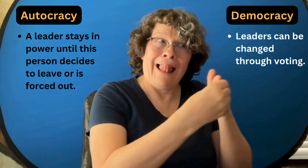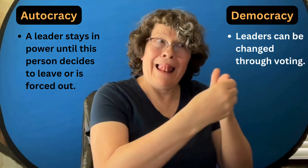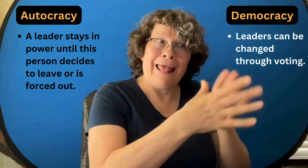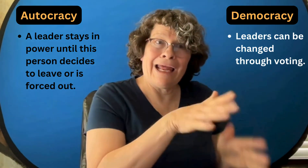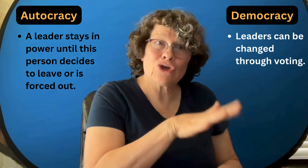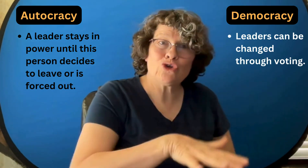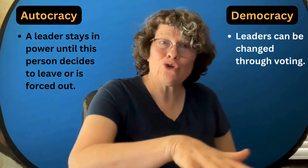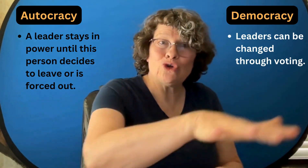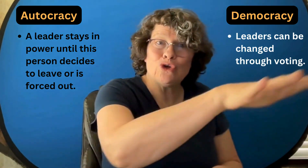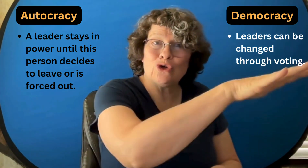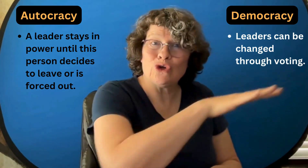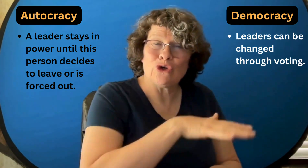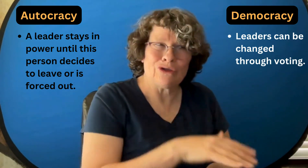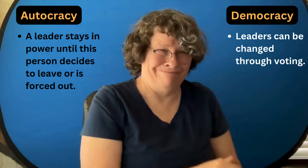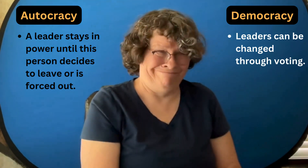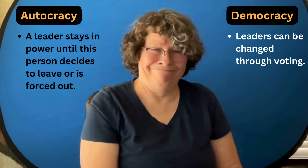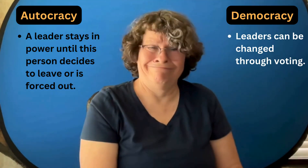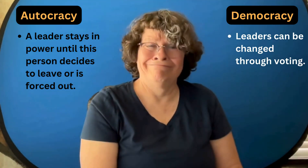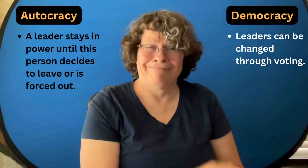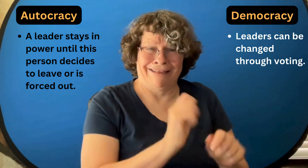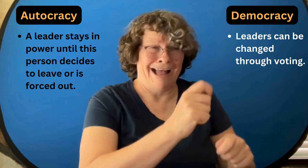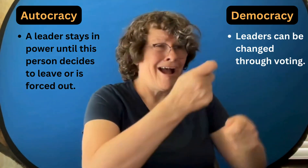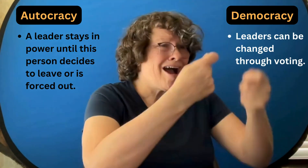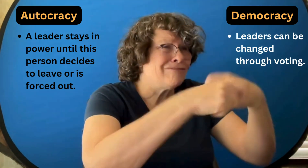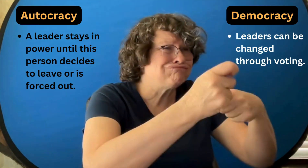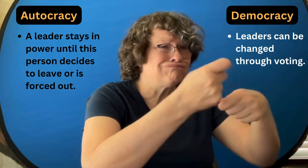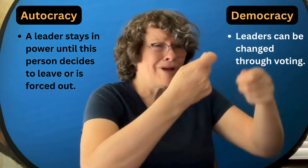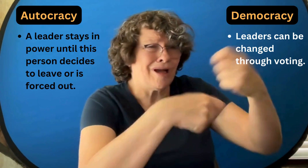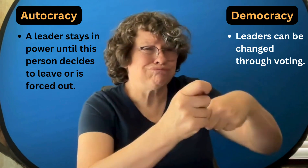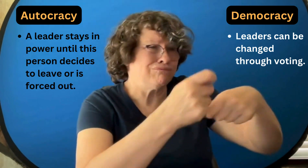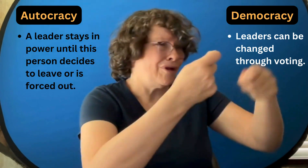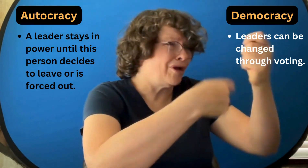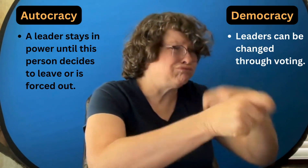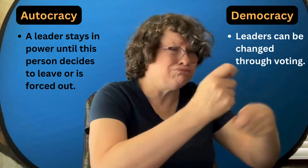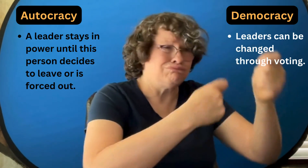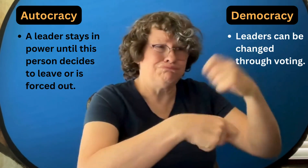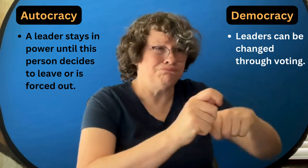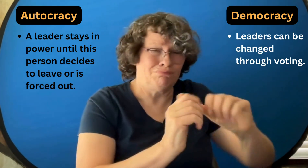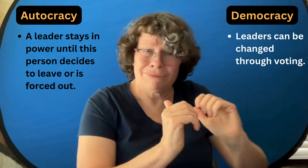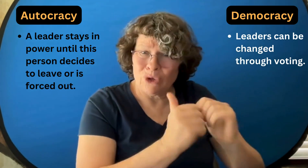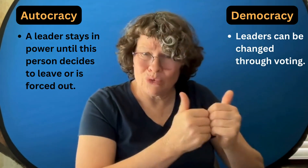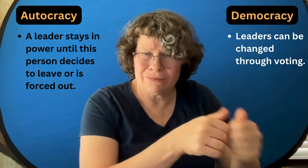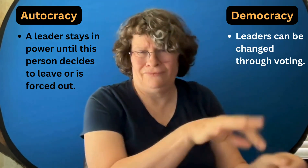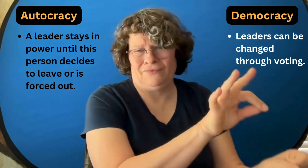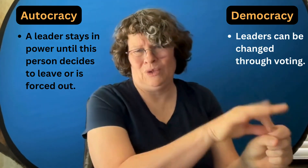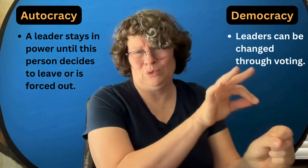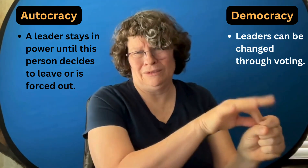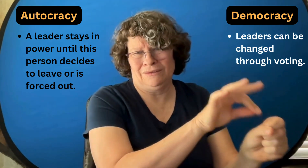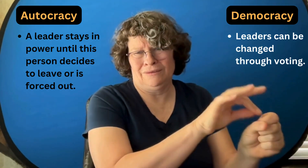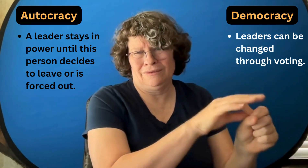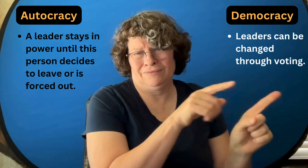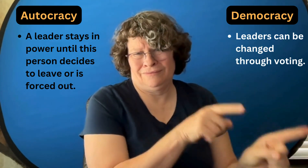Leaders can be changed through voting.